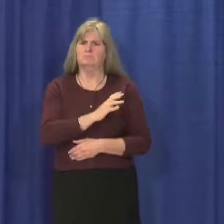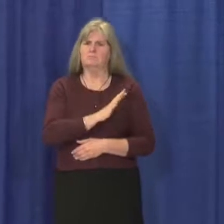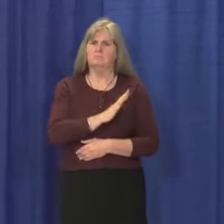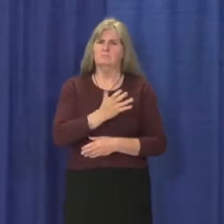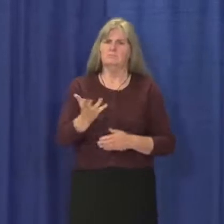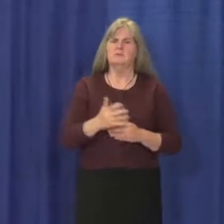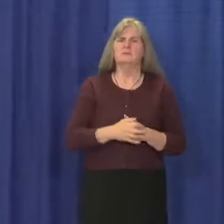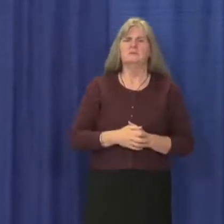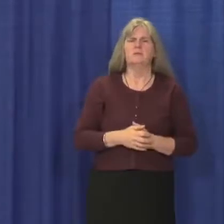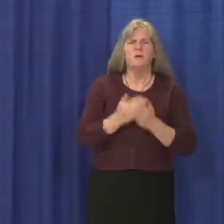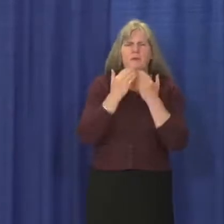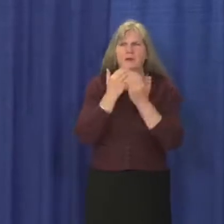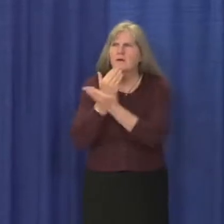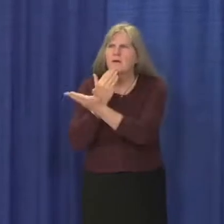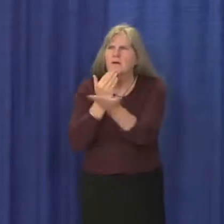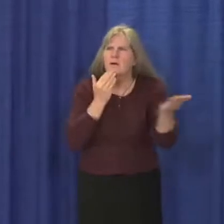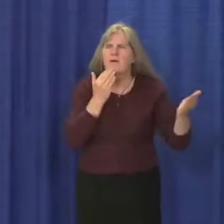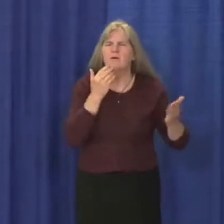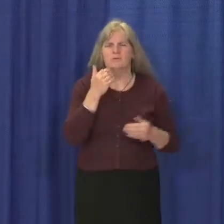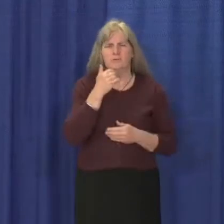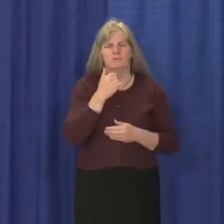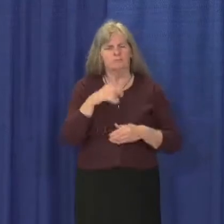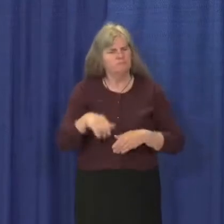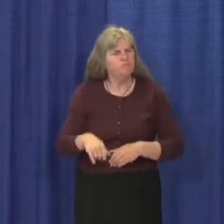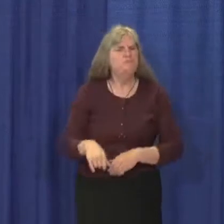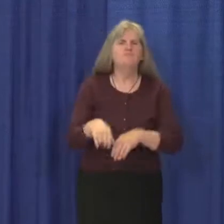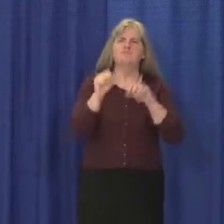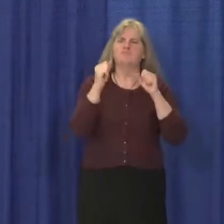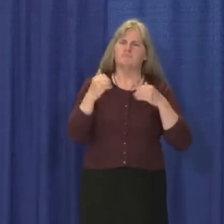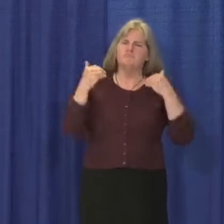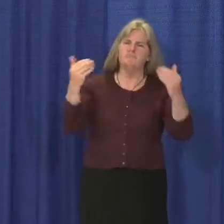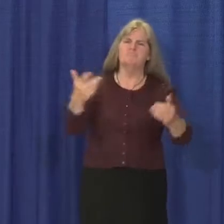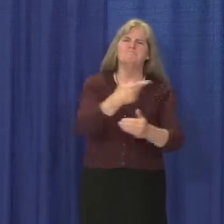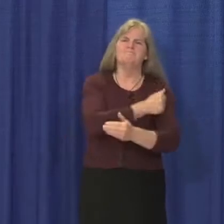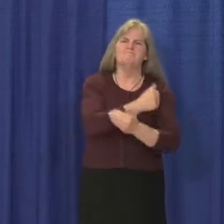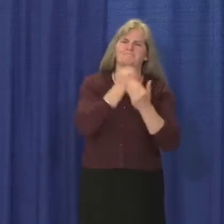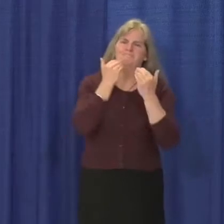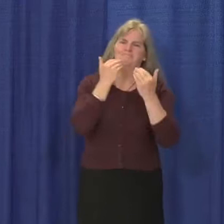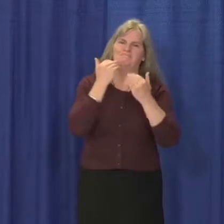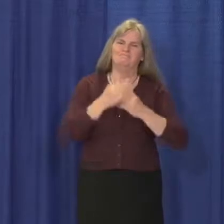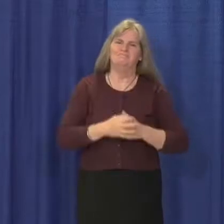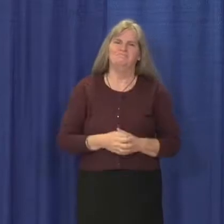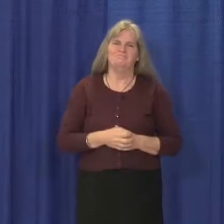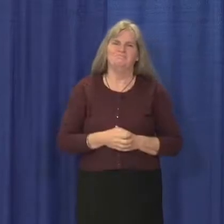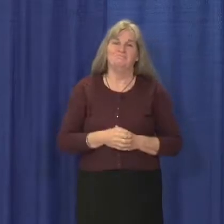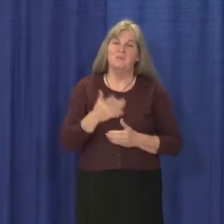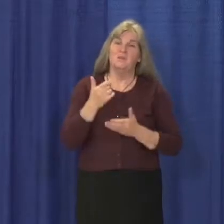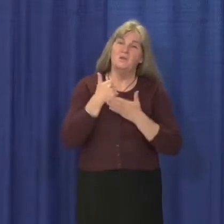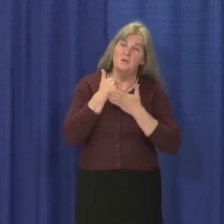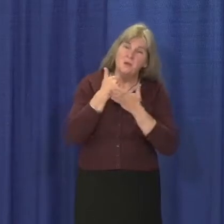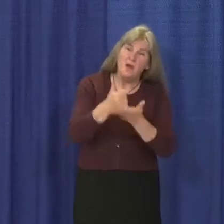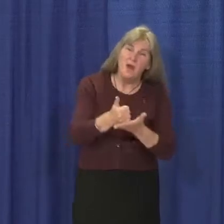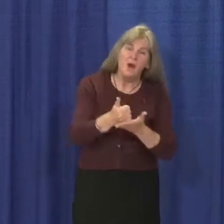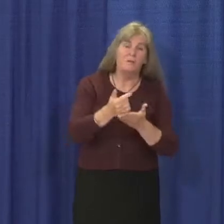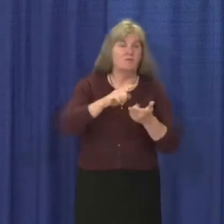And I want to thank each and every one of you for stepping up and getting her shot.